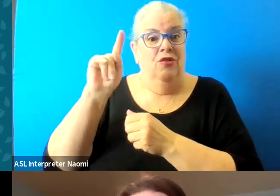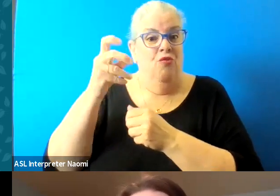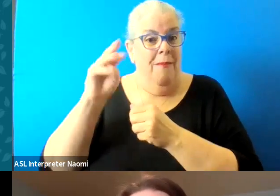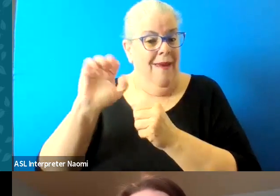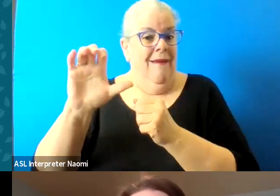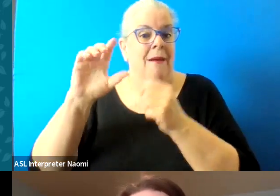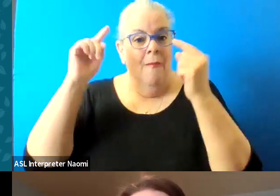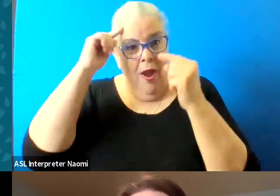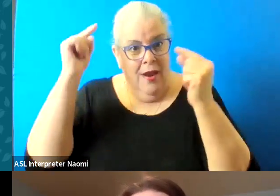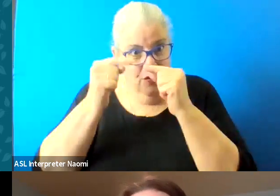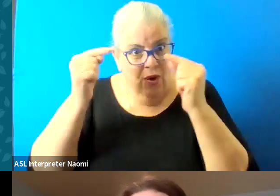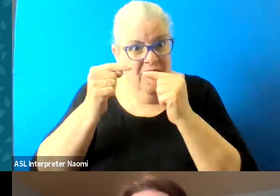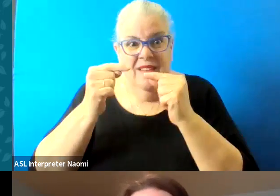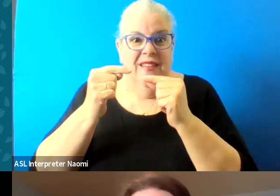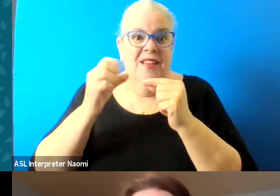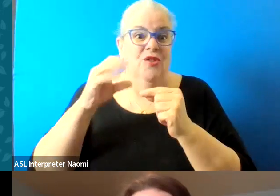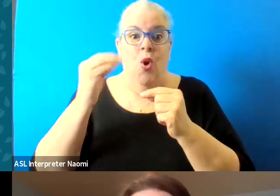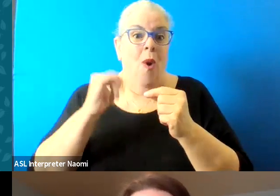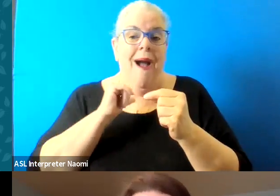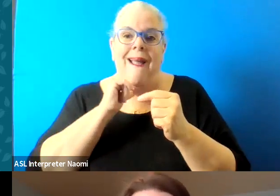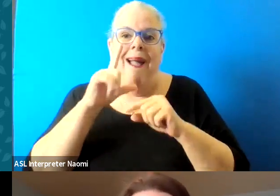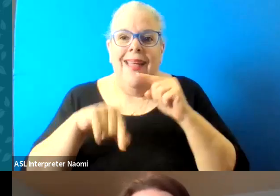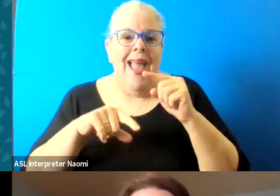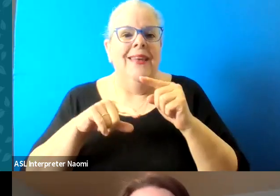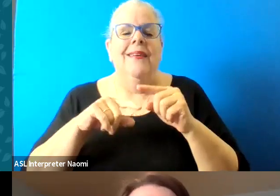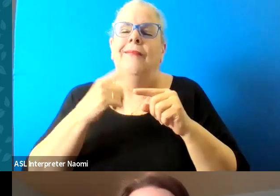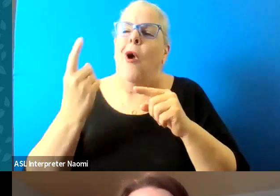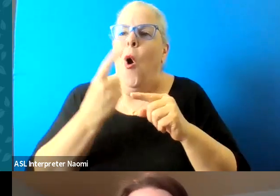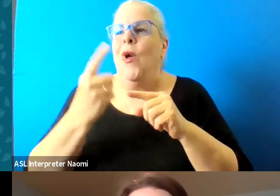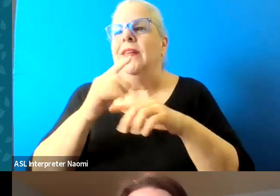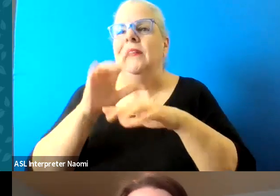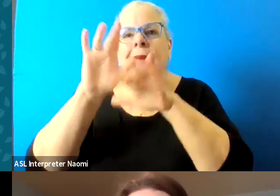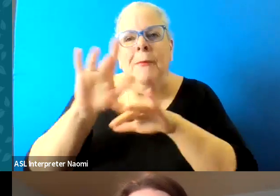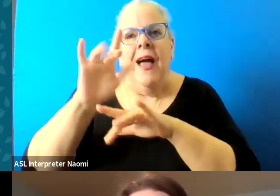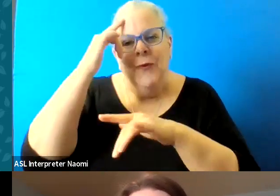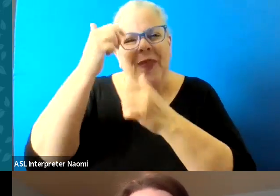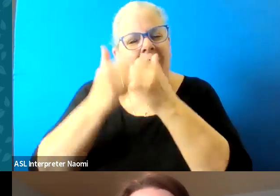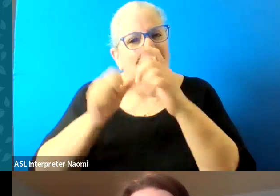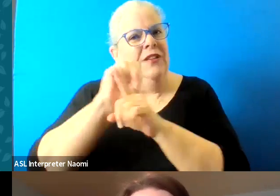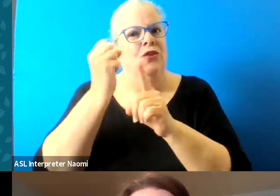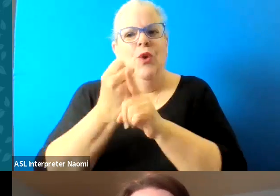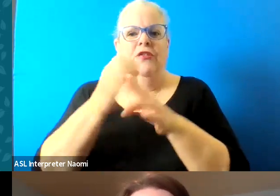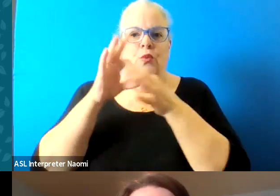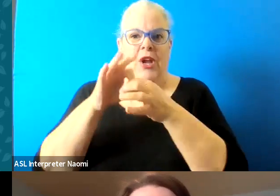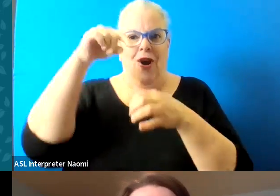So while I obviously can't necessarily empathize with every situation regarding this community.